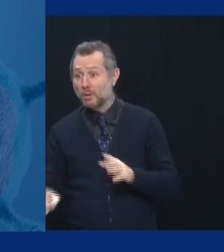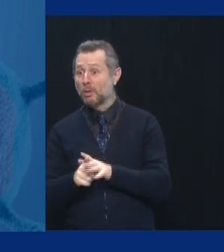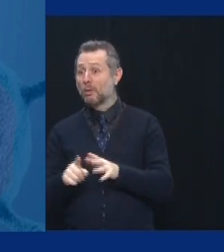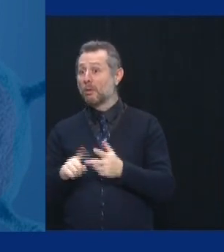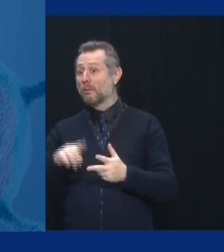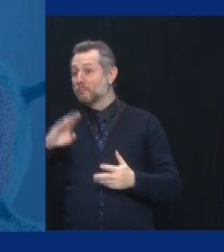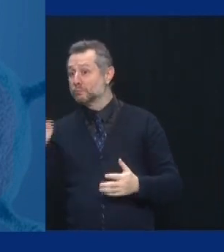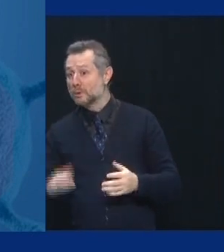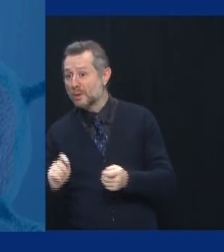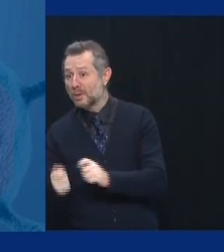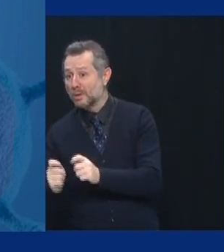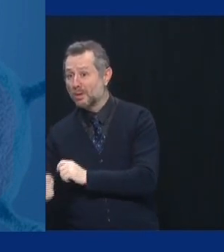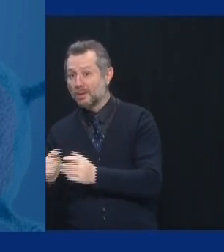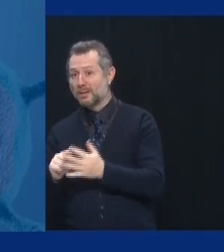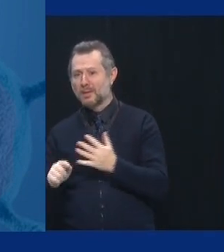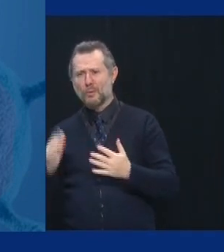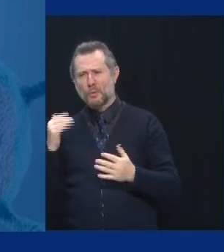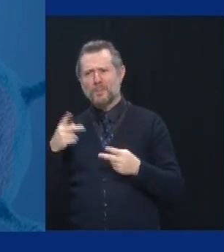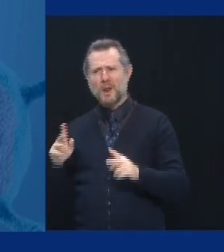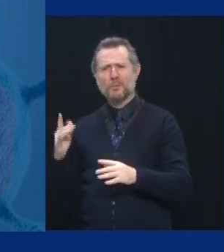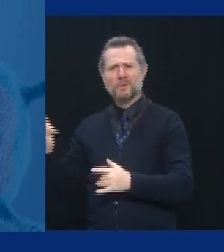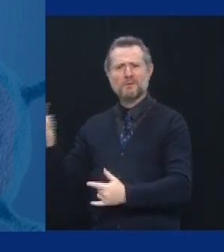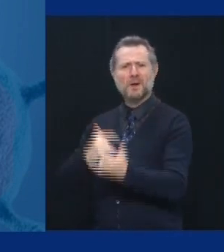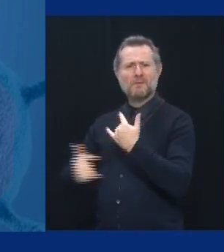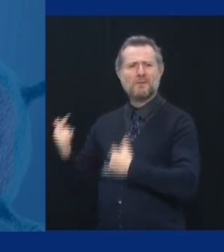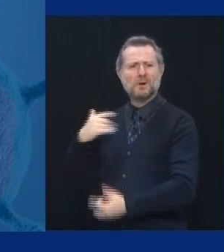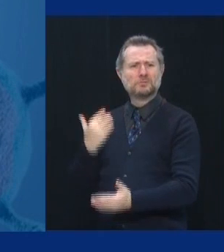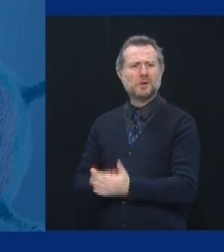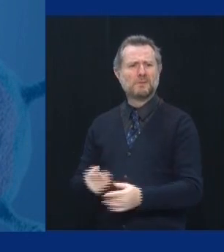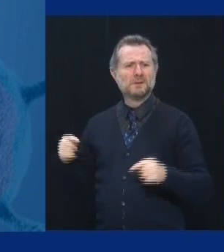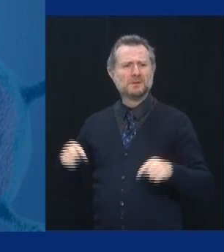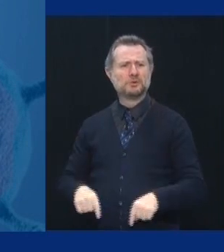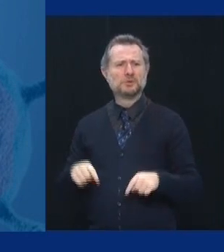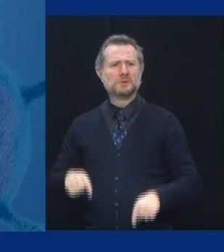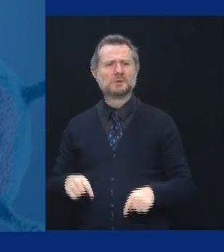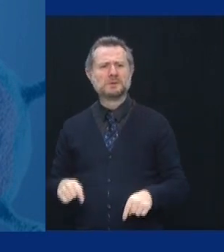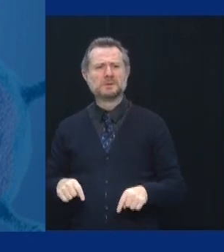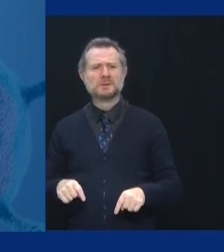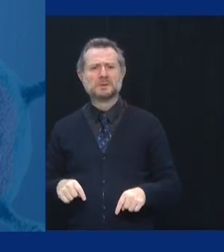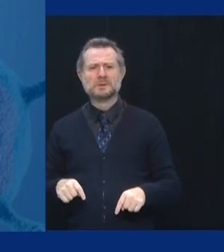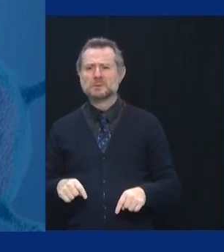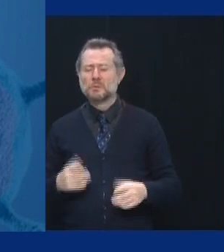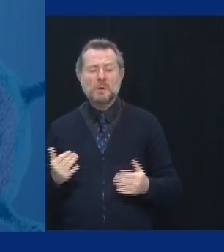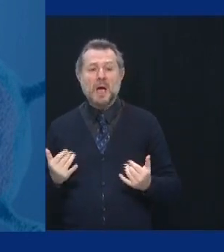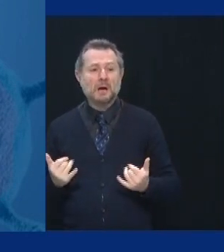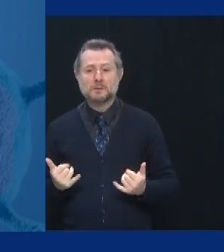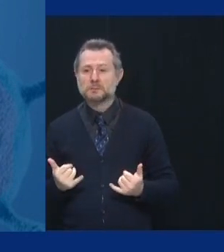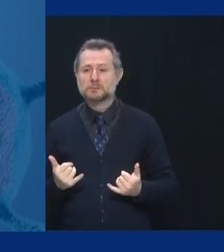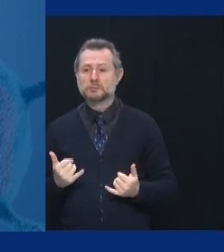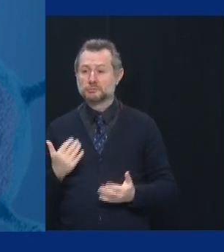THE UK, OR REQUIRED TESTING. UNITED STATES DID NOTHING. NOW, THEY'RE TALKING ABOUT A STRICKEN STRAIN, BRAZILIAN